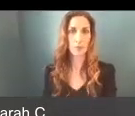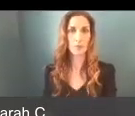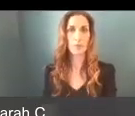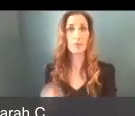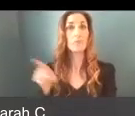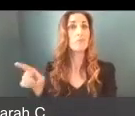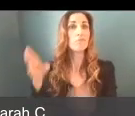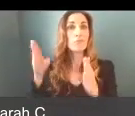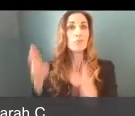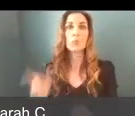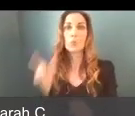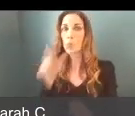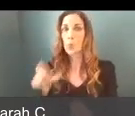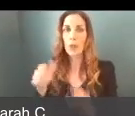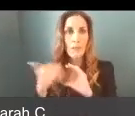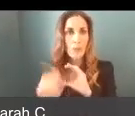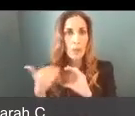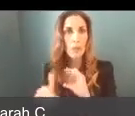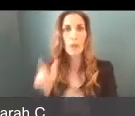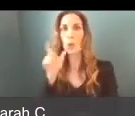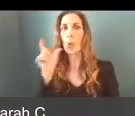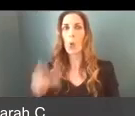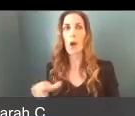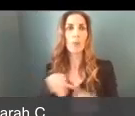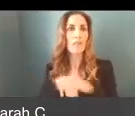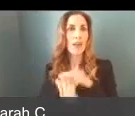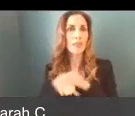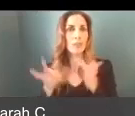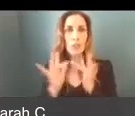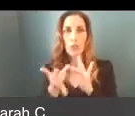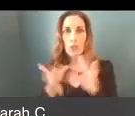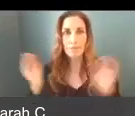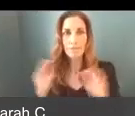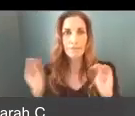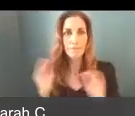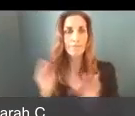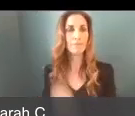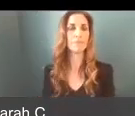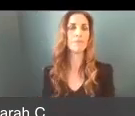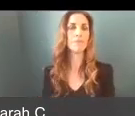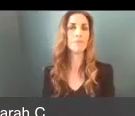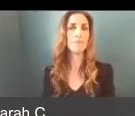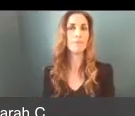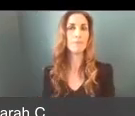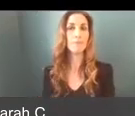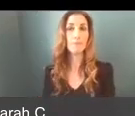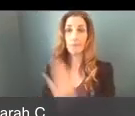email address or internet access. We also want to remind residents that no-cost transportation